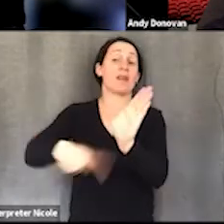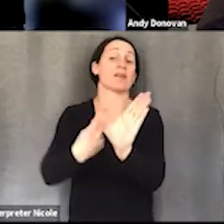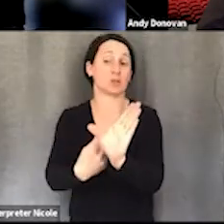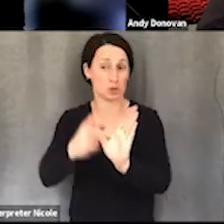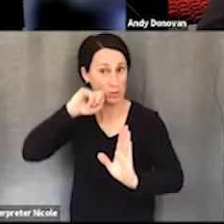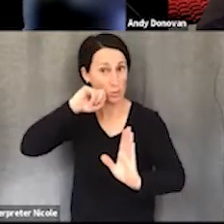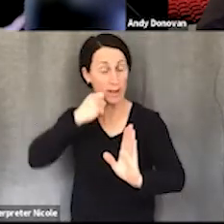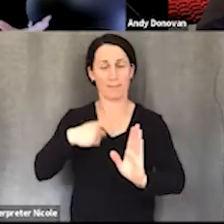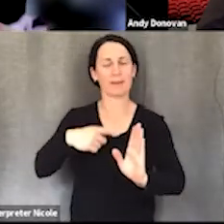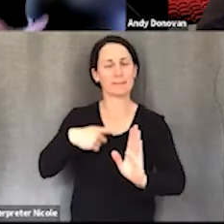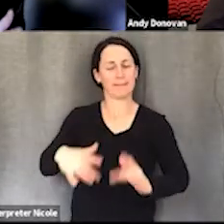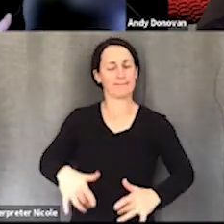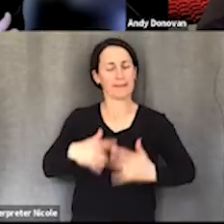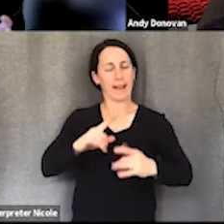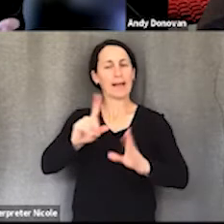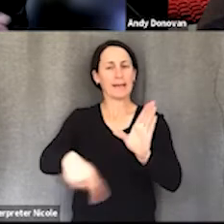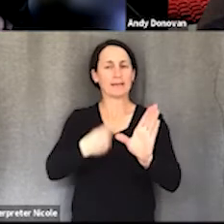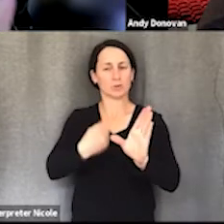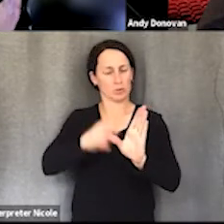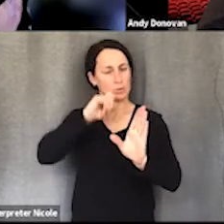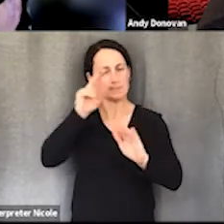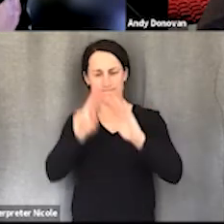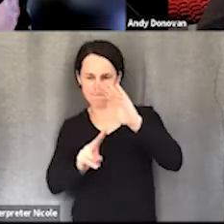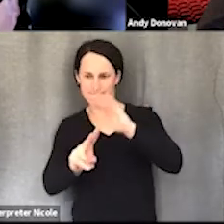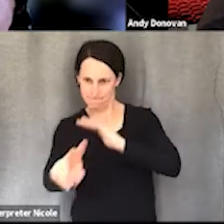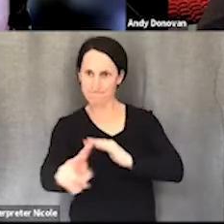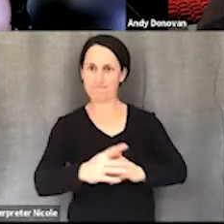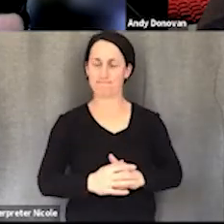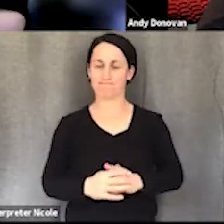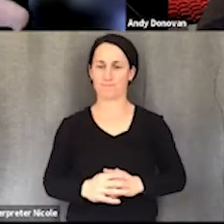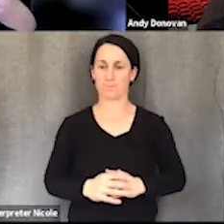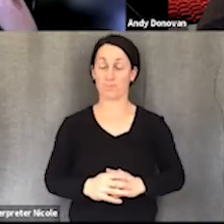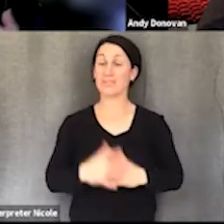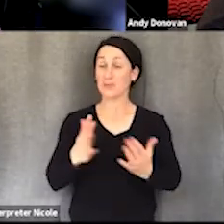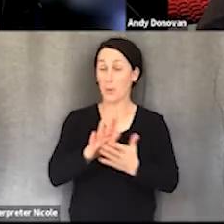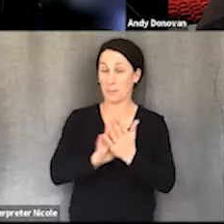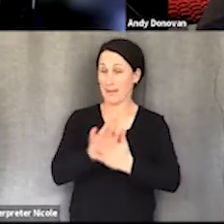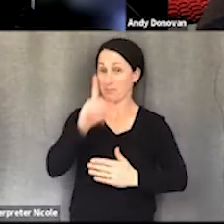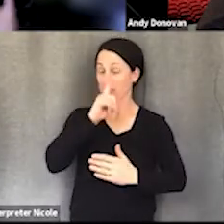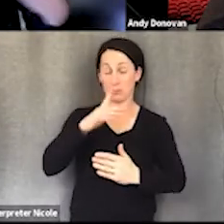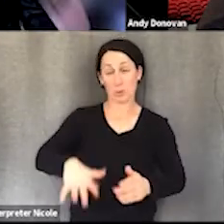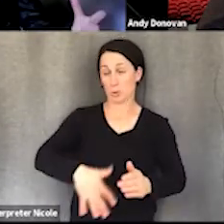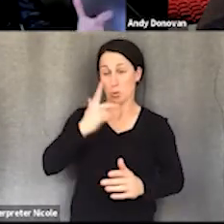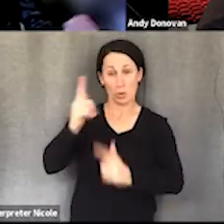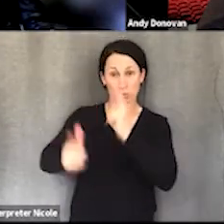making big future plans, for instance, interstate, but people are looking to a future point where